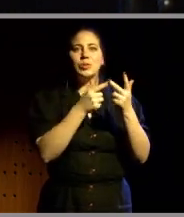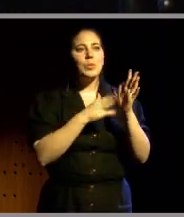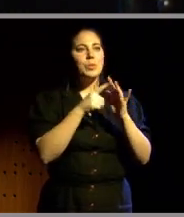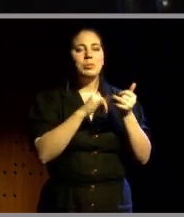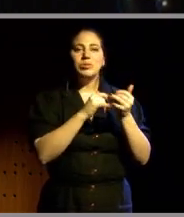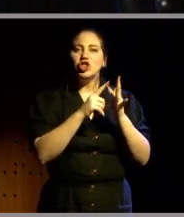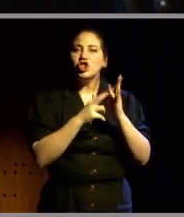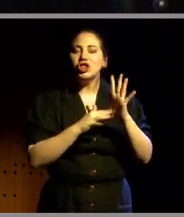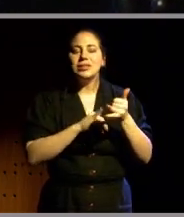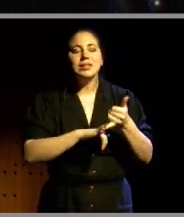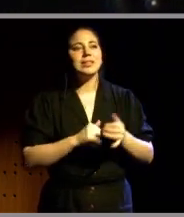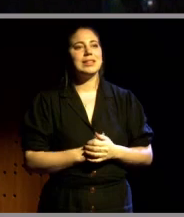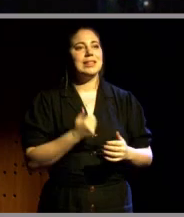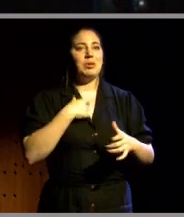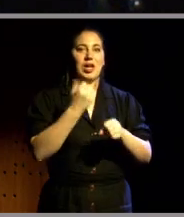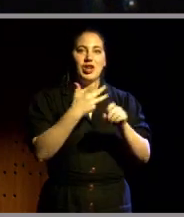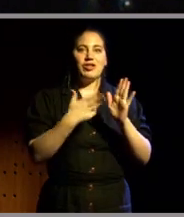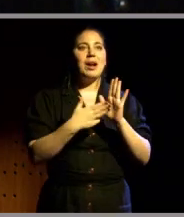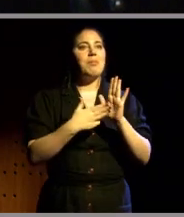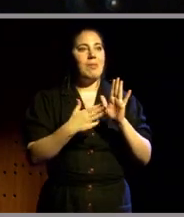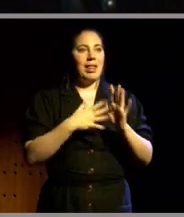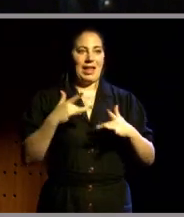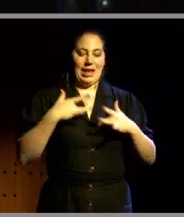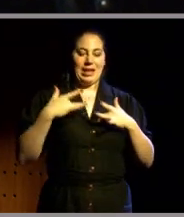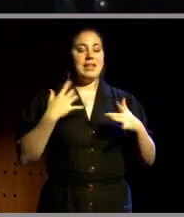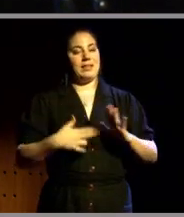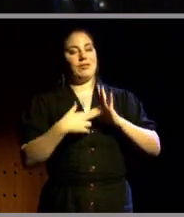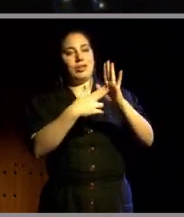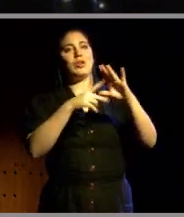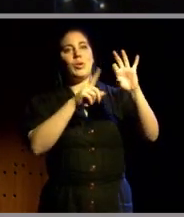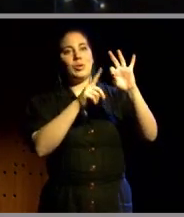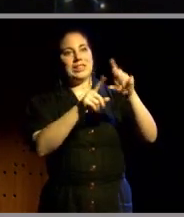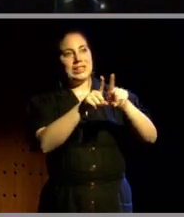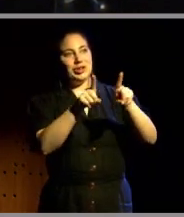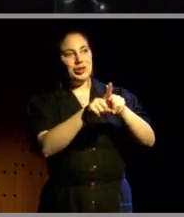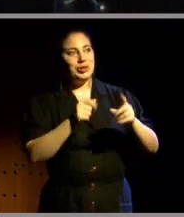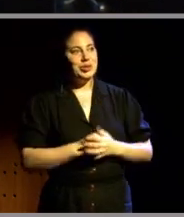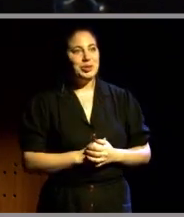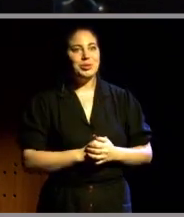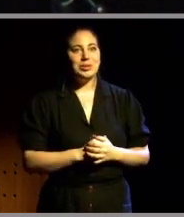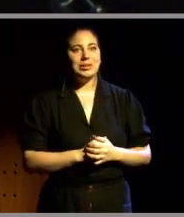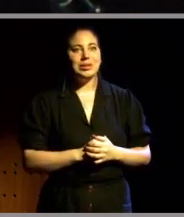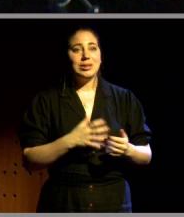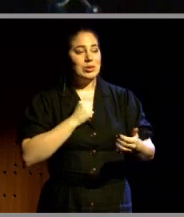and my grandmother moved down through Cherbourg. So, you know, that songline goes all the way along there on the coastline,